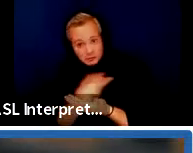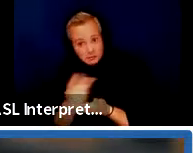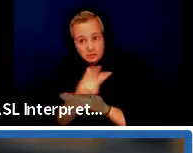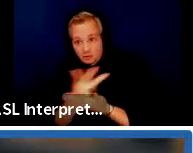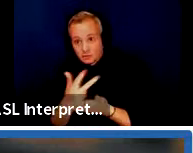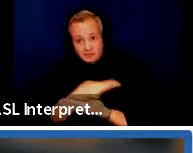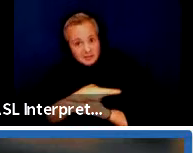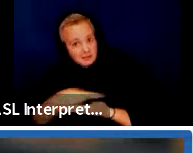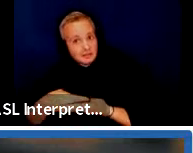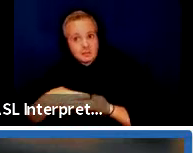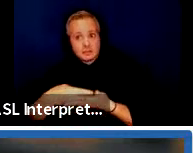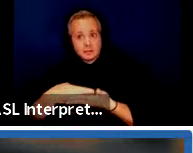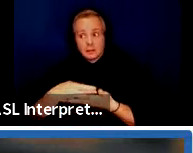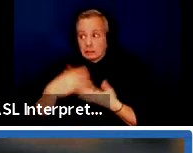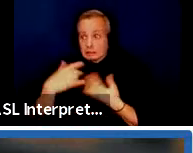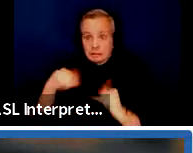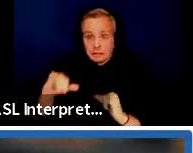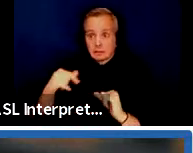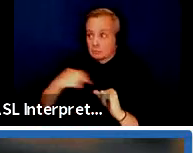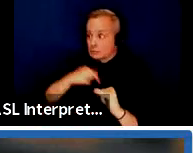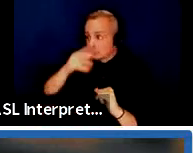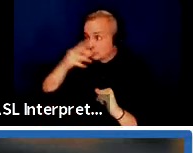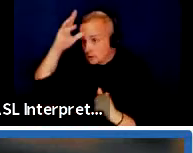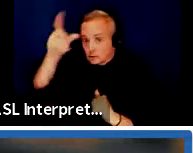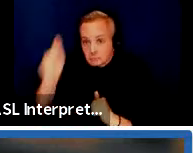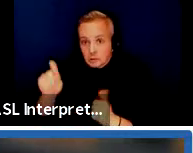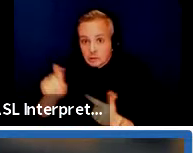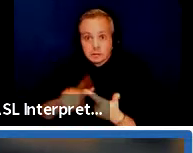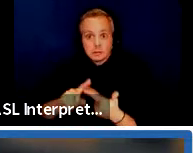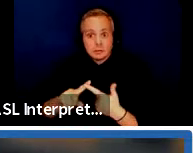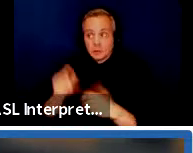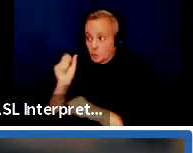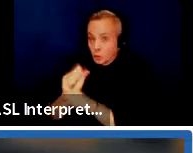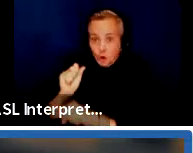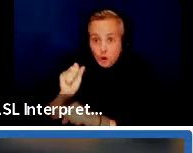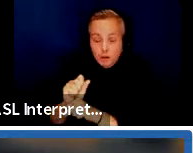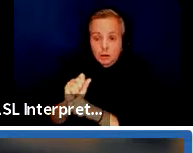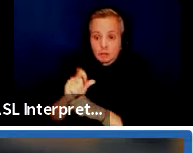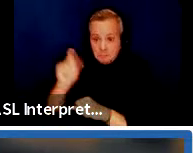PARENT, WORK, AND KEEP MY ROMANTIC RELATIONSHIP, WELL,